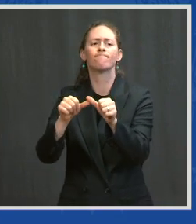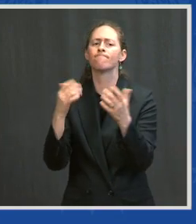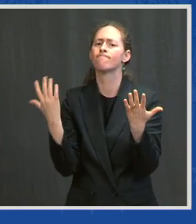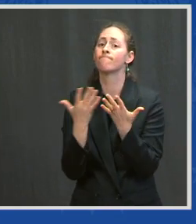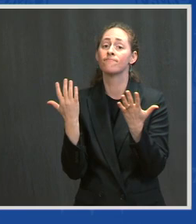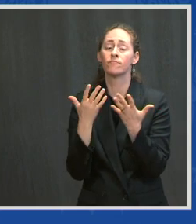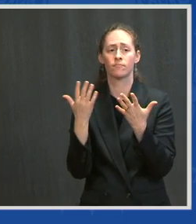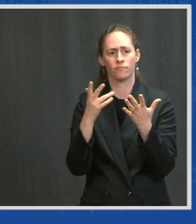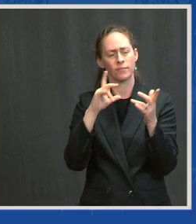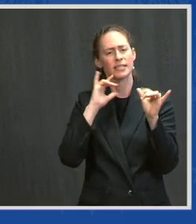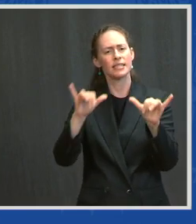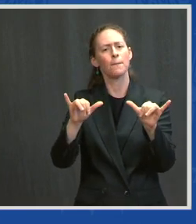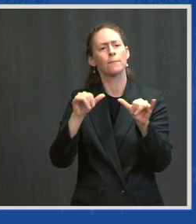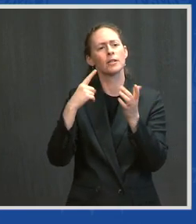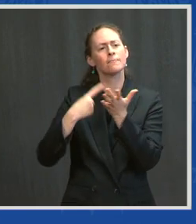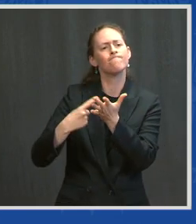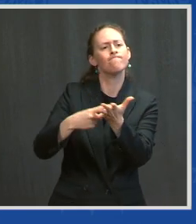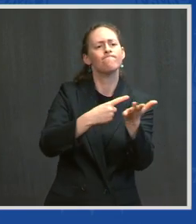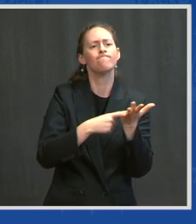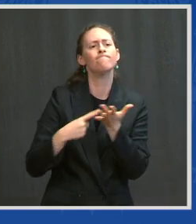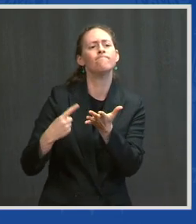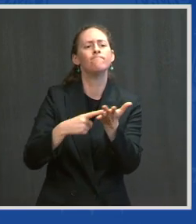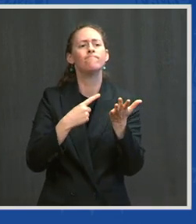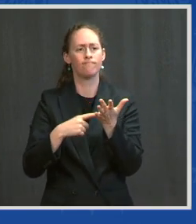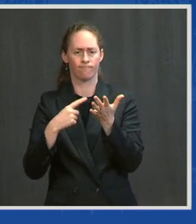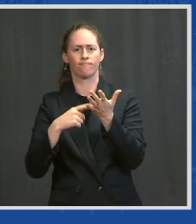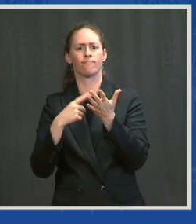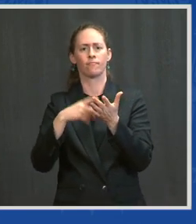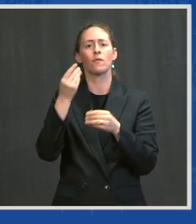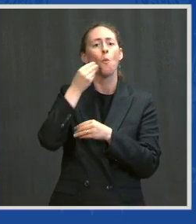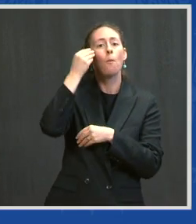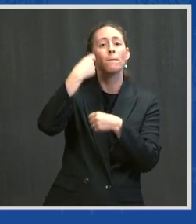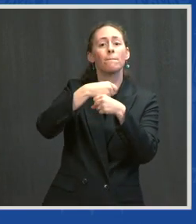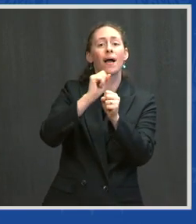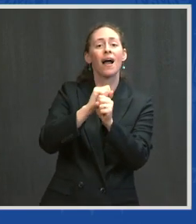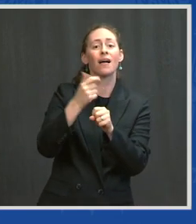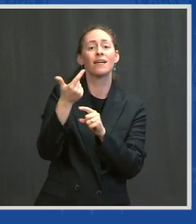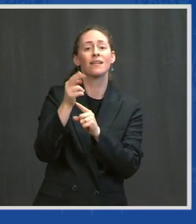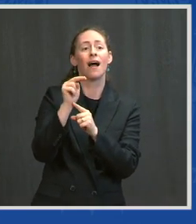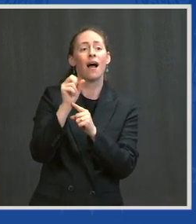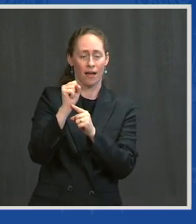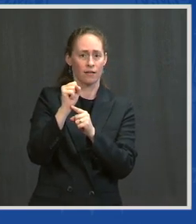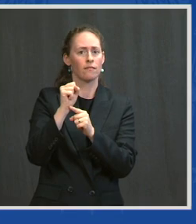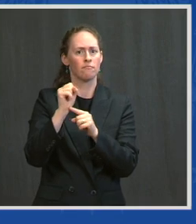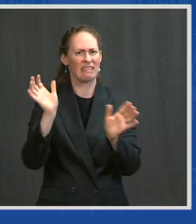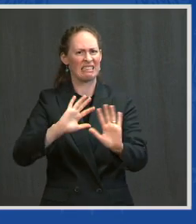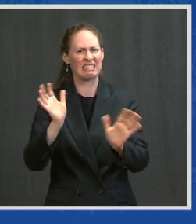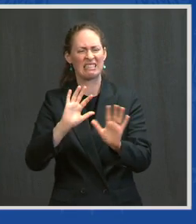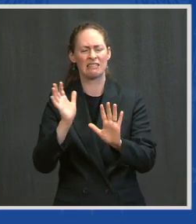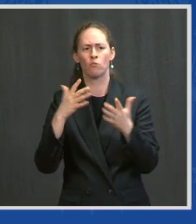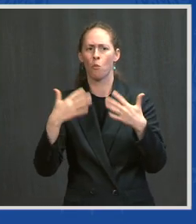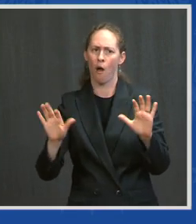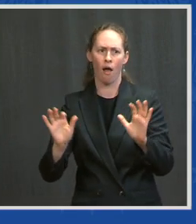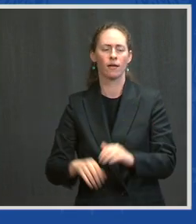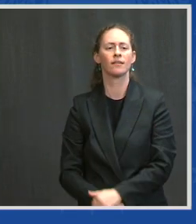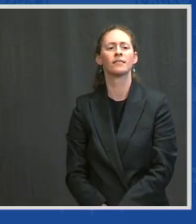On June 7th, we issued a proposed rule to clarify that pistols equipped with certain stabilizing braces are subject